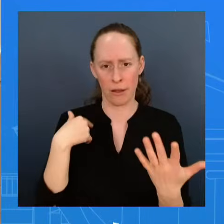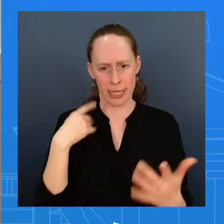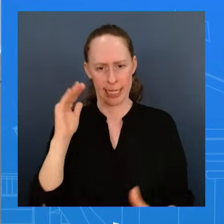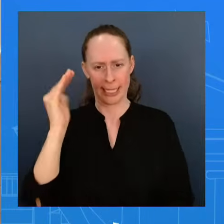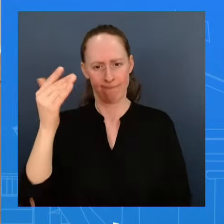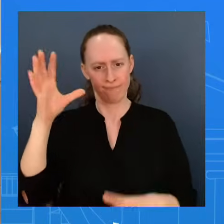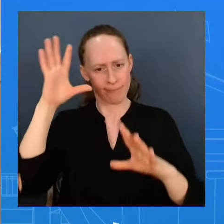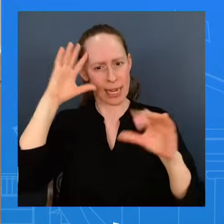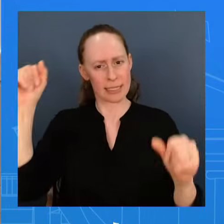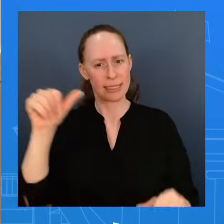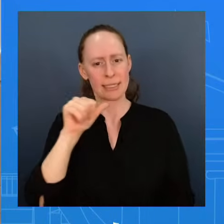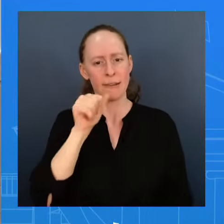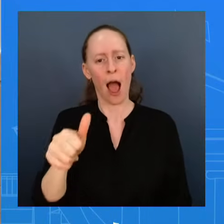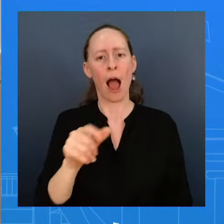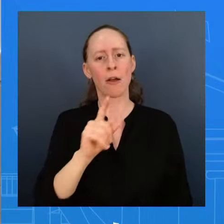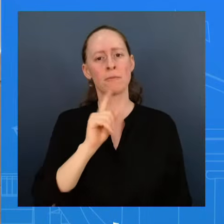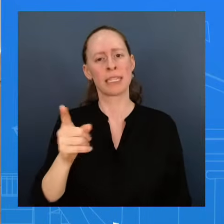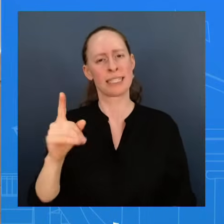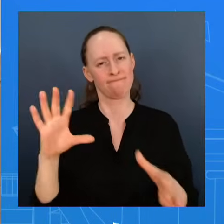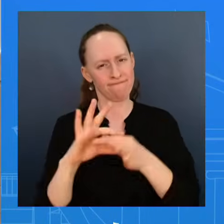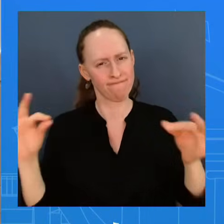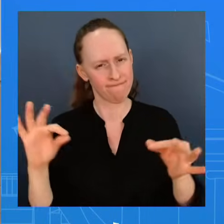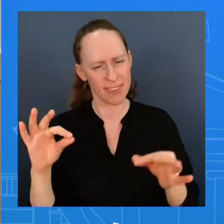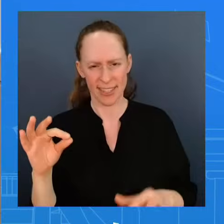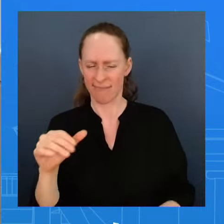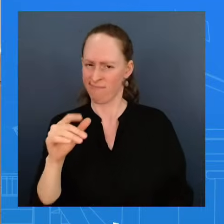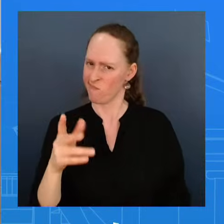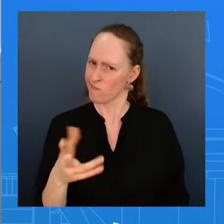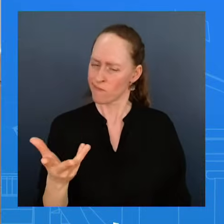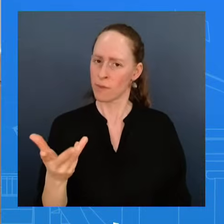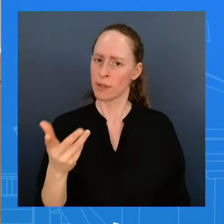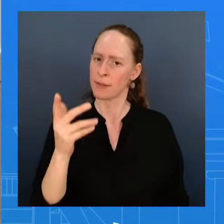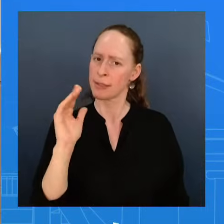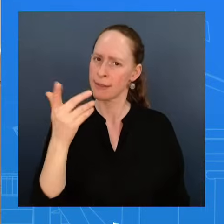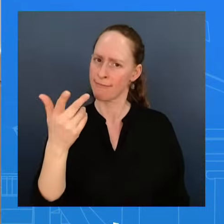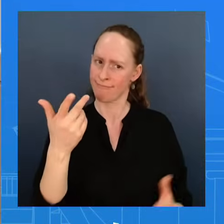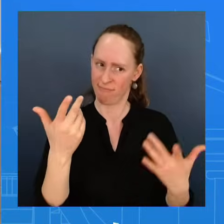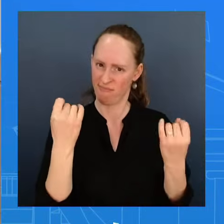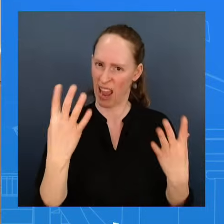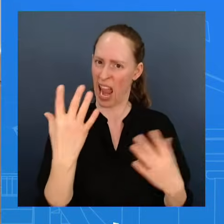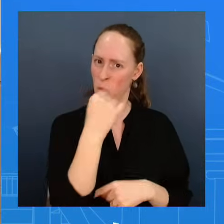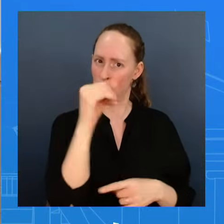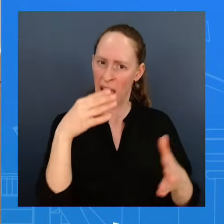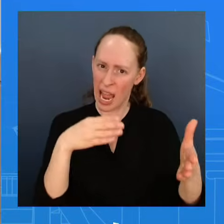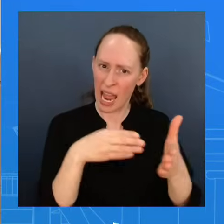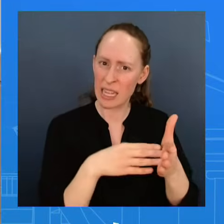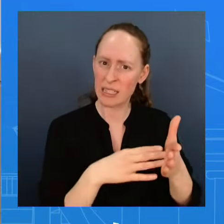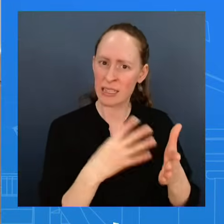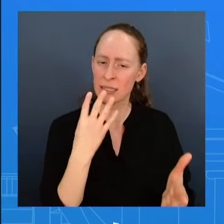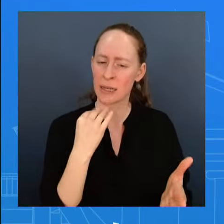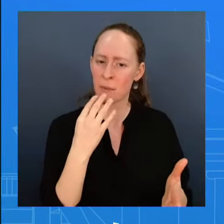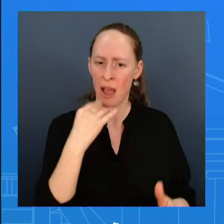The Press: You talked about how he's talked about antisemitism. But specifically on the protests -- Ms. Jean-Pierre: Yeah. The Press: -- why hasn't the President been more -- Ms. Jean-Pierre: Well -- no -- The Press: -- forceful on that? Ms. Jean-Pierre: And I hear that the question, Gabe,